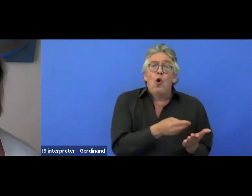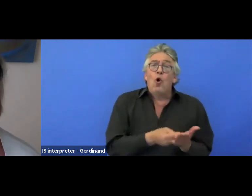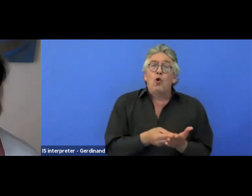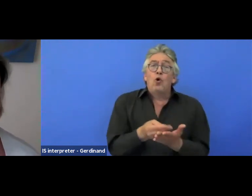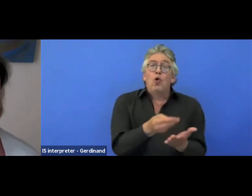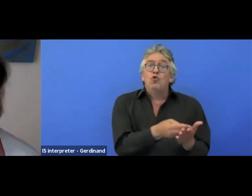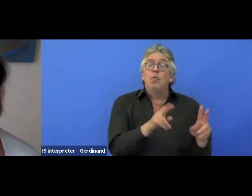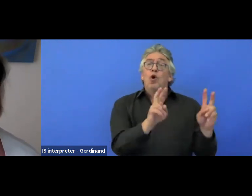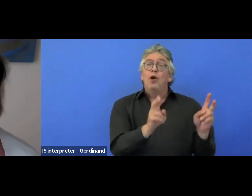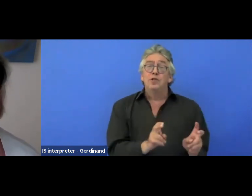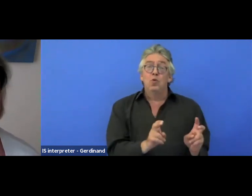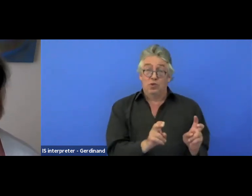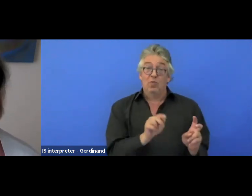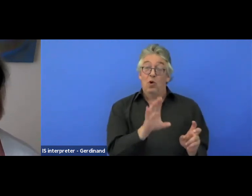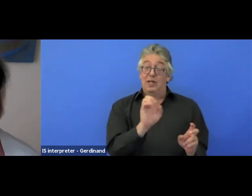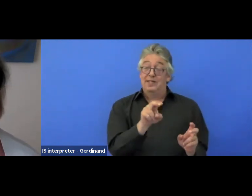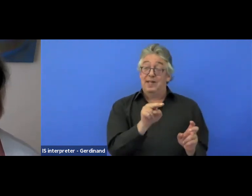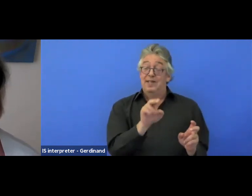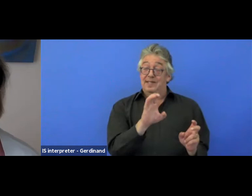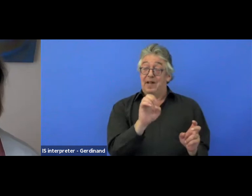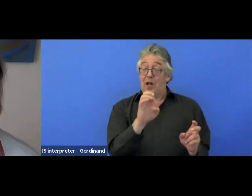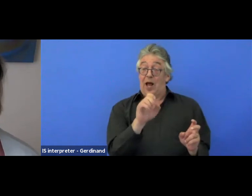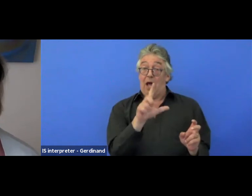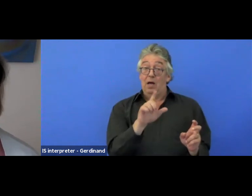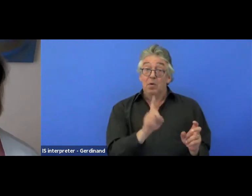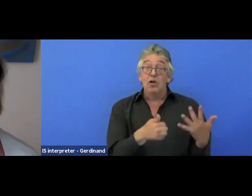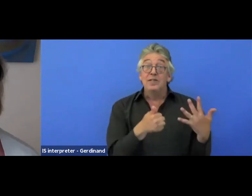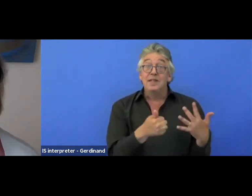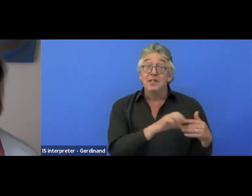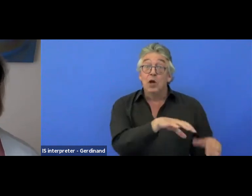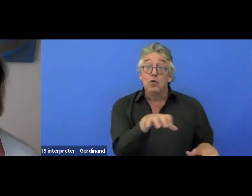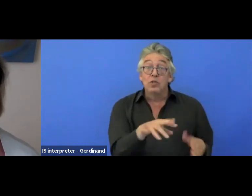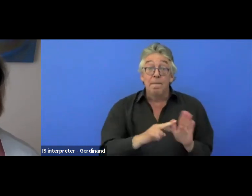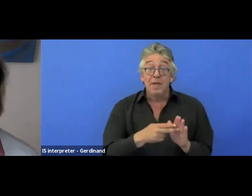But it means the remaining countries, the 28 national delagations,